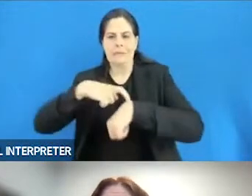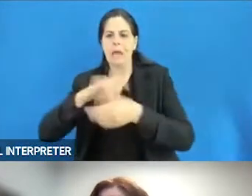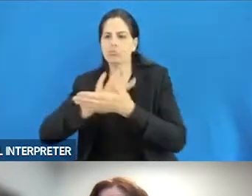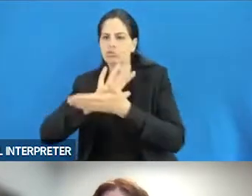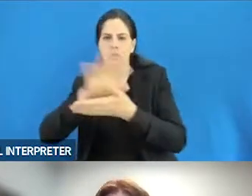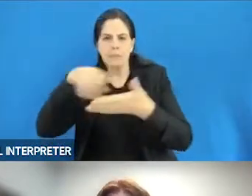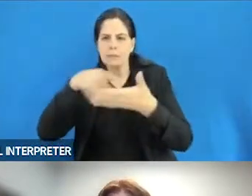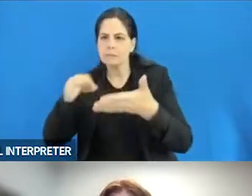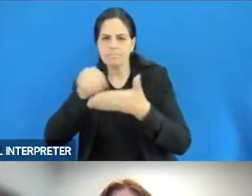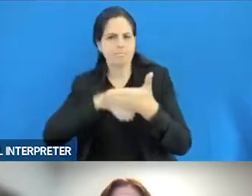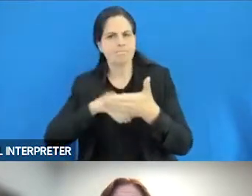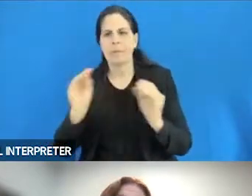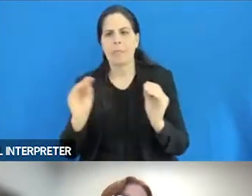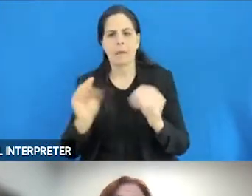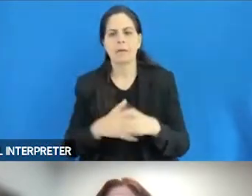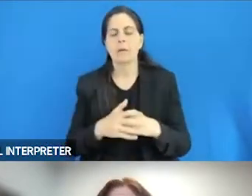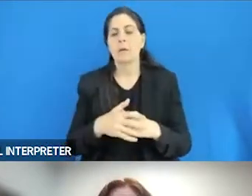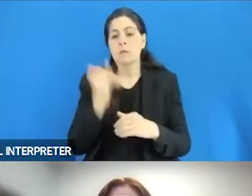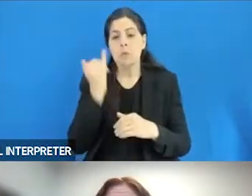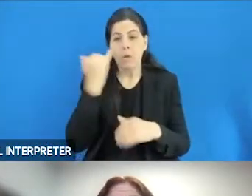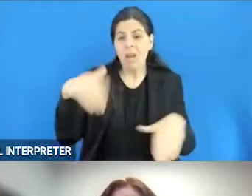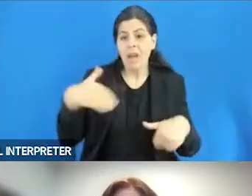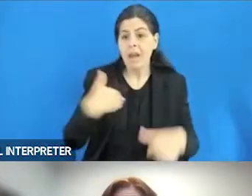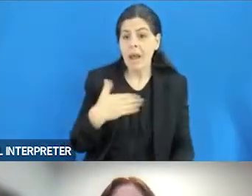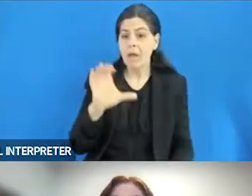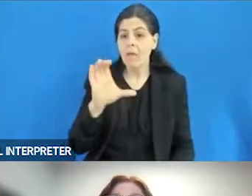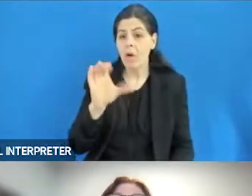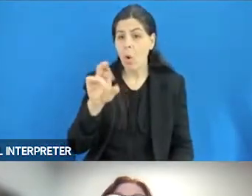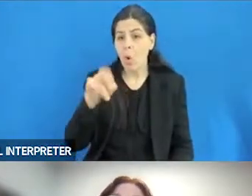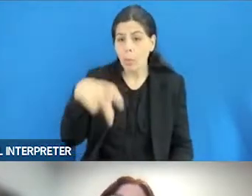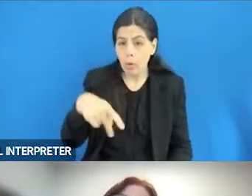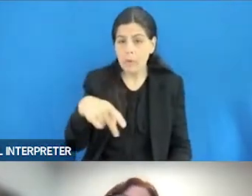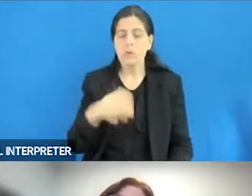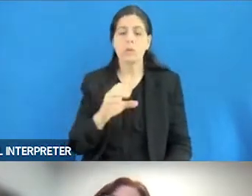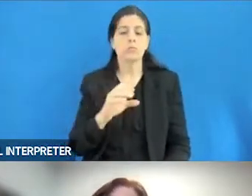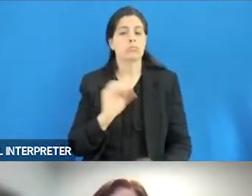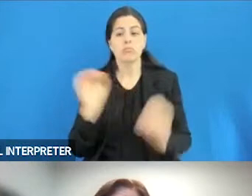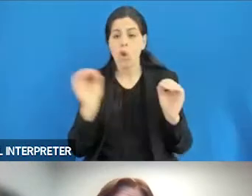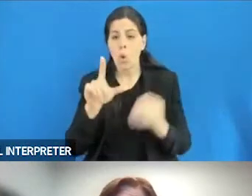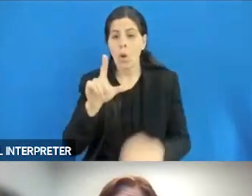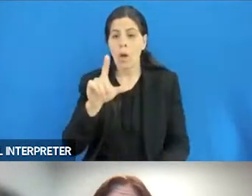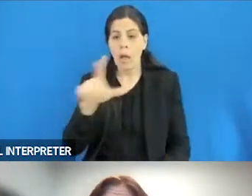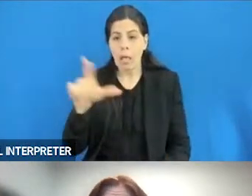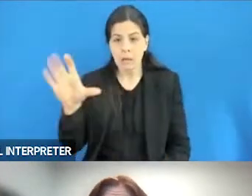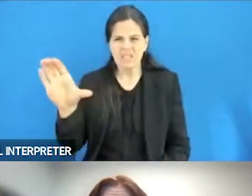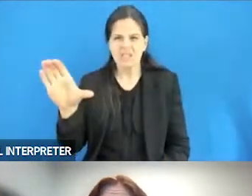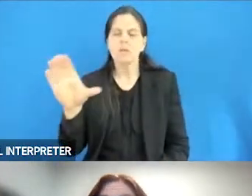who don't have a corporation or don't have an LLC, they are always gonna be directed towards the MicroPod